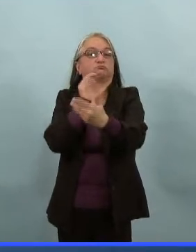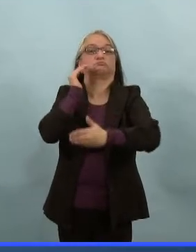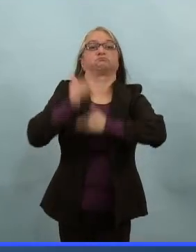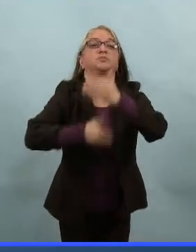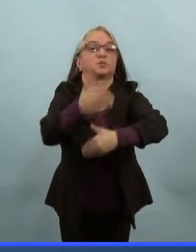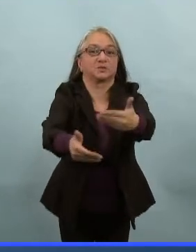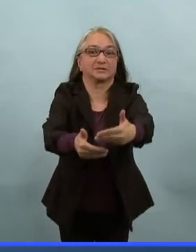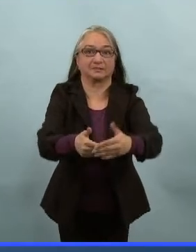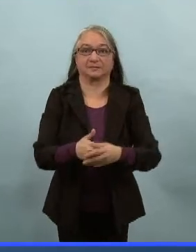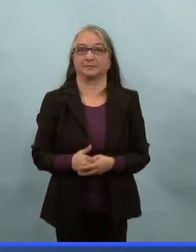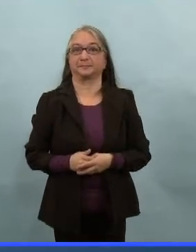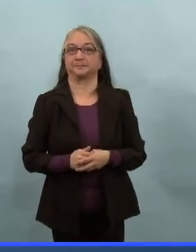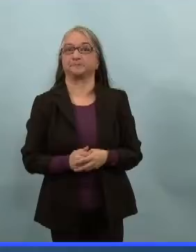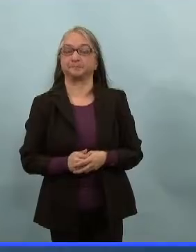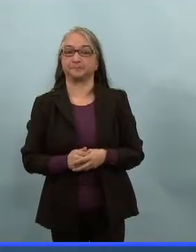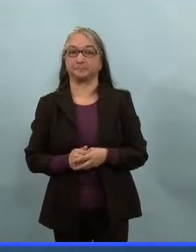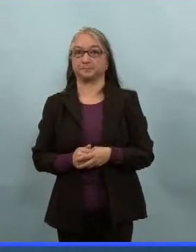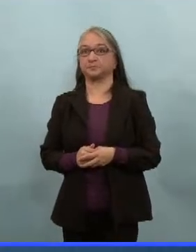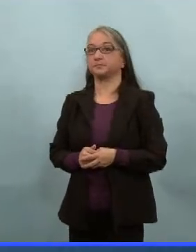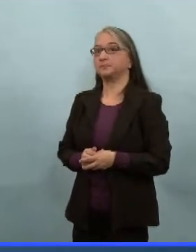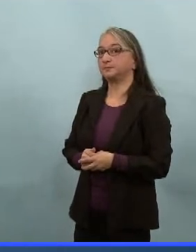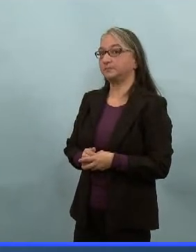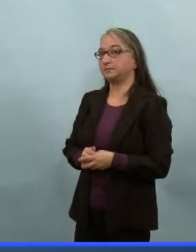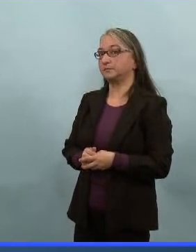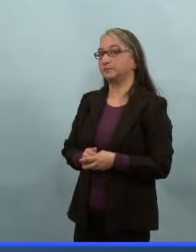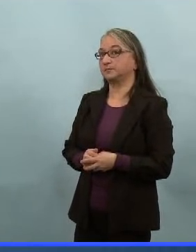from global news marnie